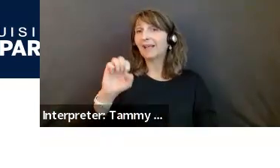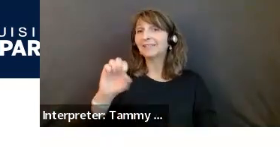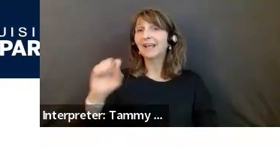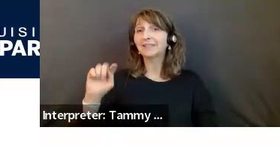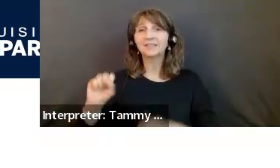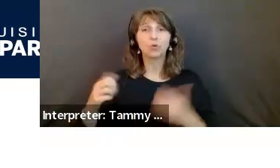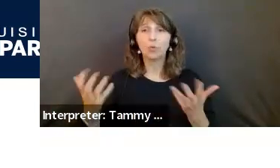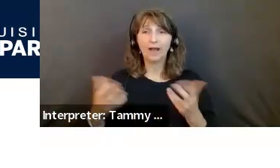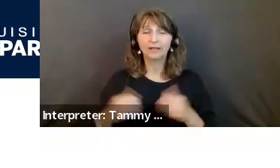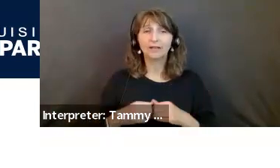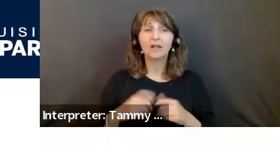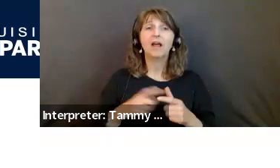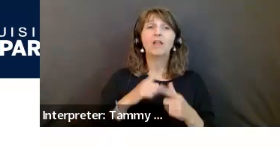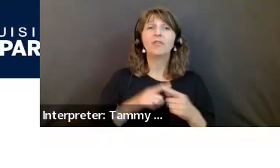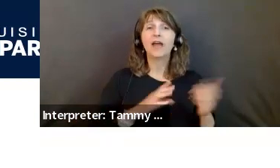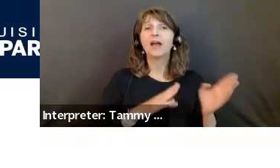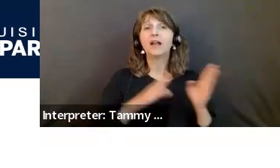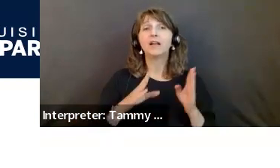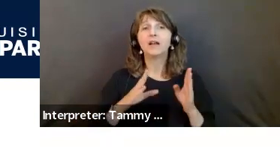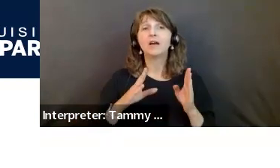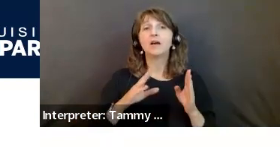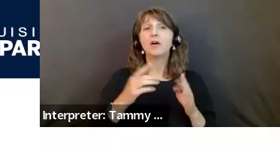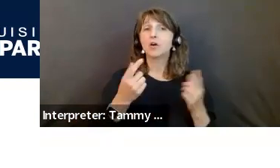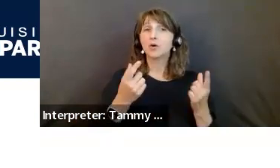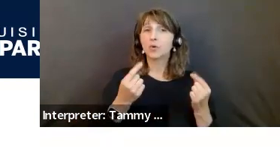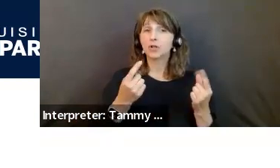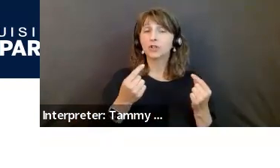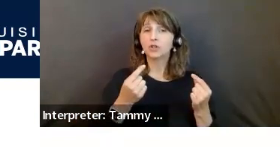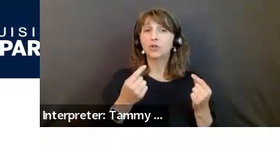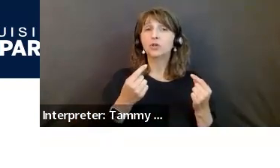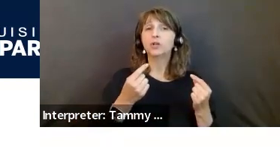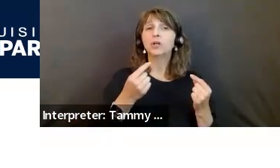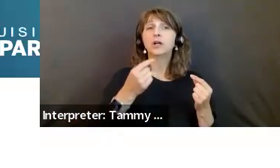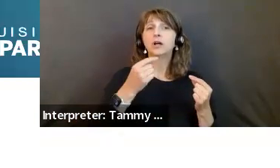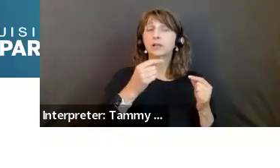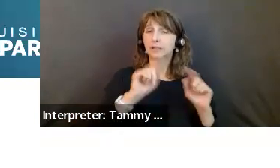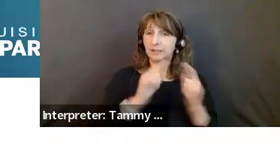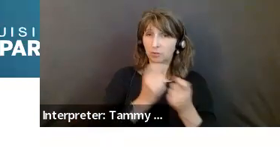Checking, collaboration, and then developing the objectives.